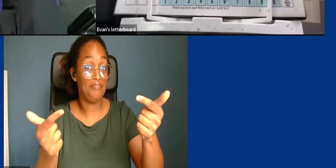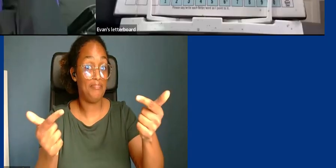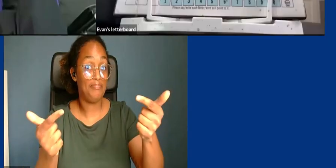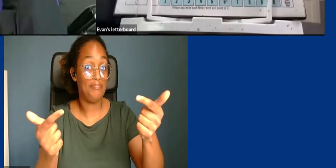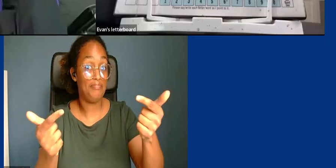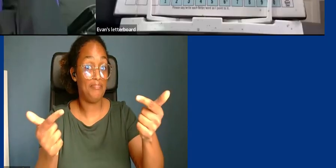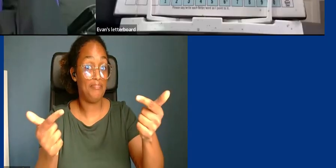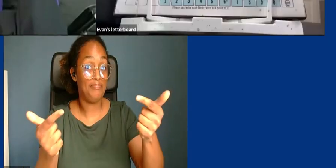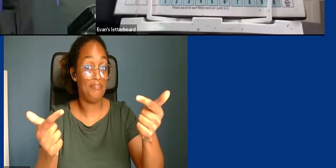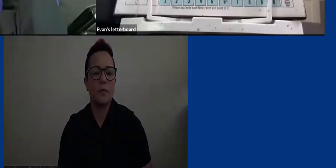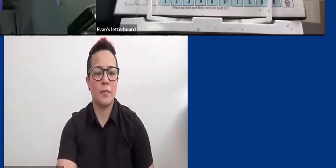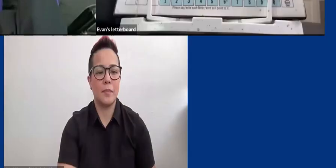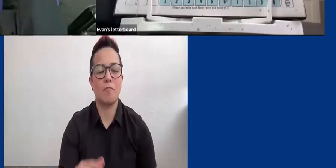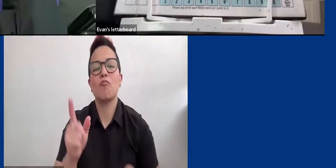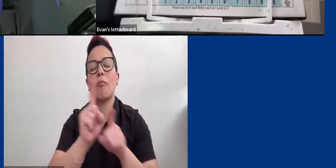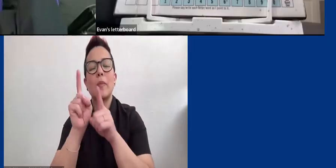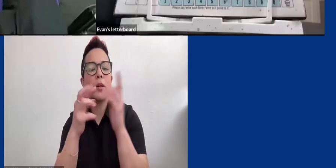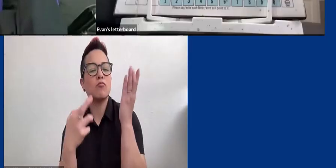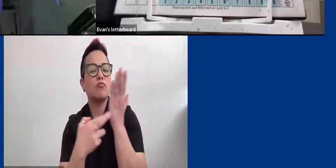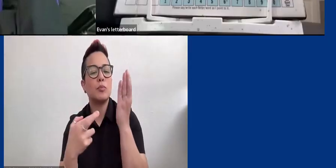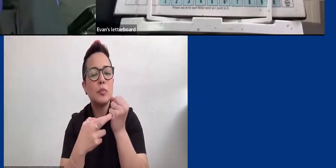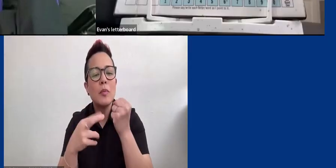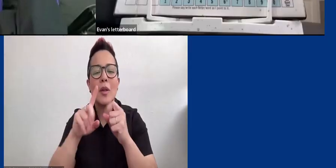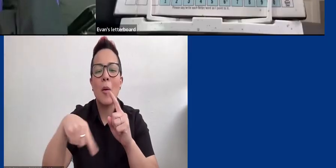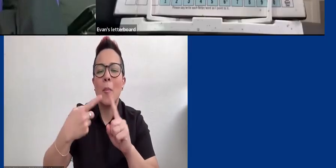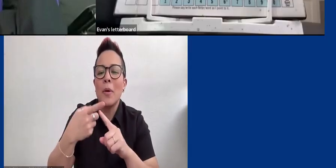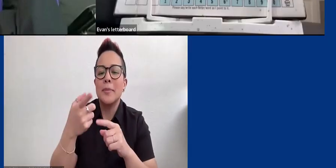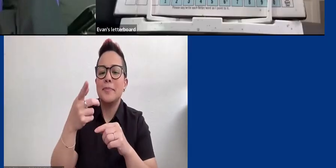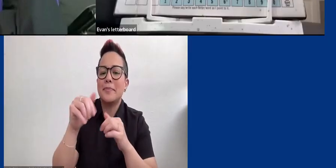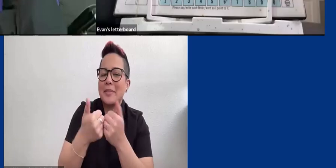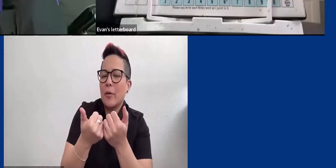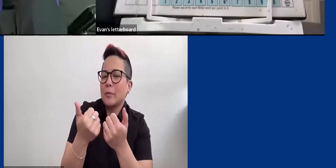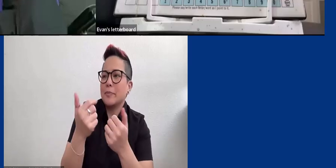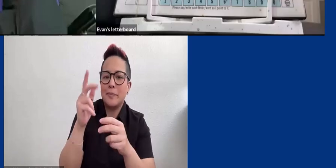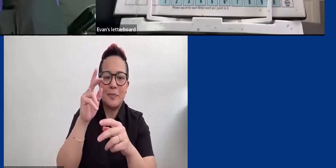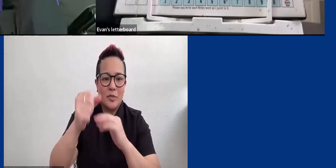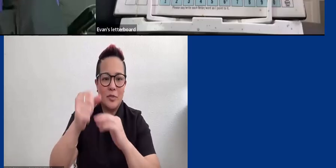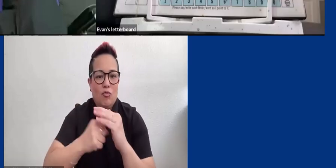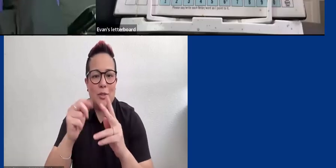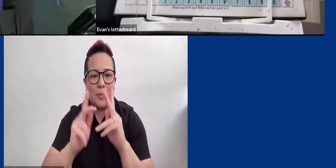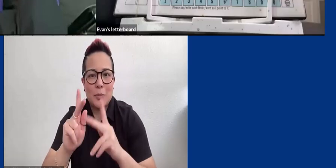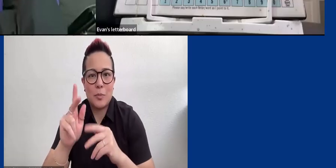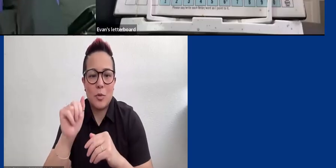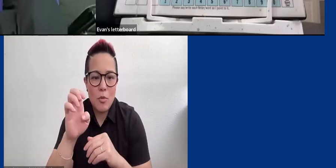disabilities are about sex and their own sexualities and the need for my work and the work